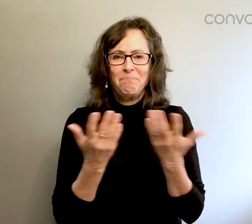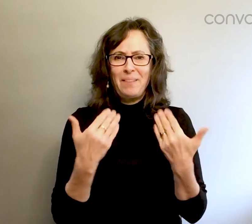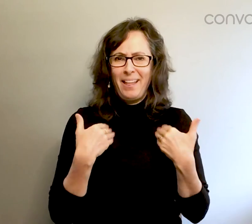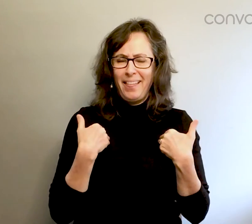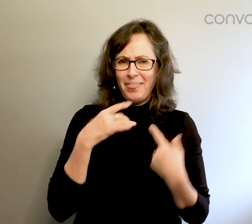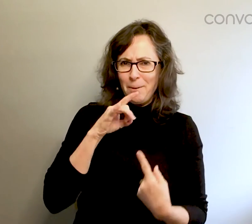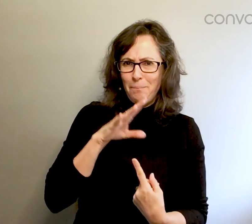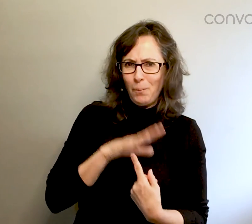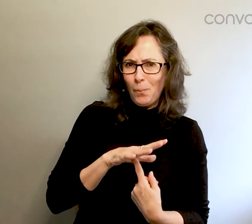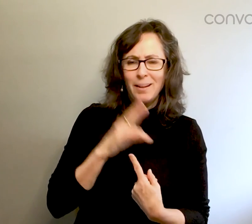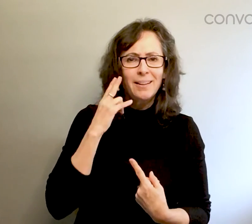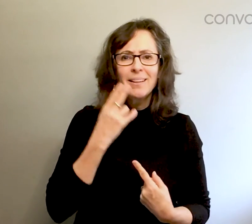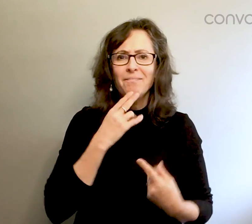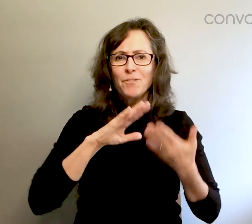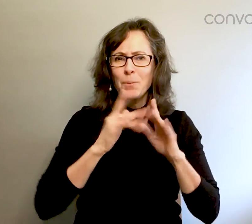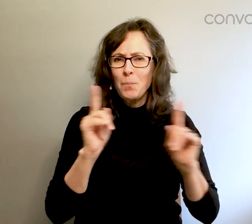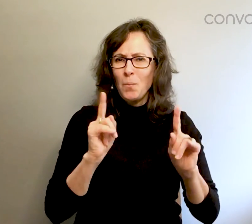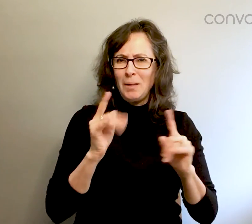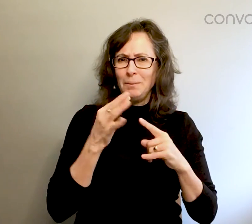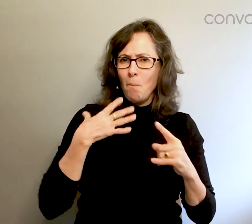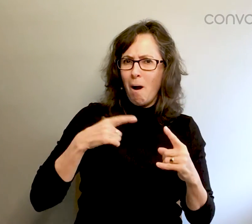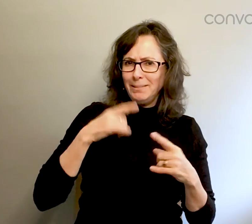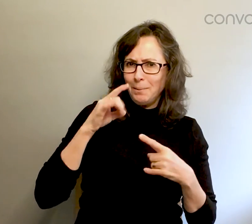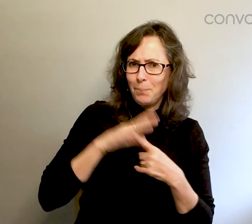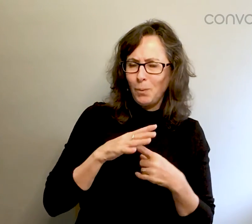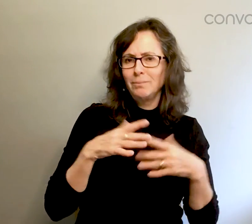An important aspect of health for the Deaf community is mental wellness.